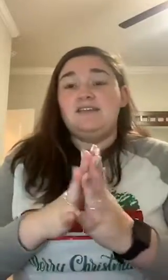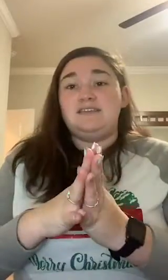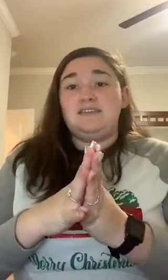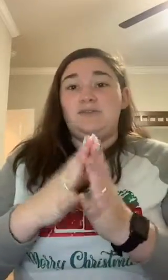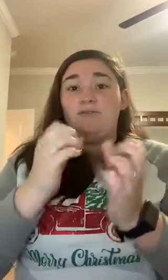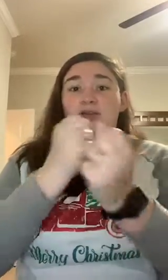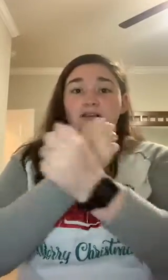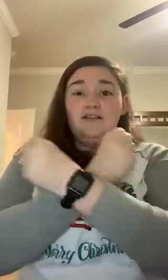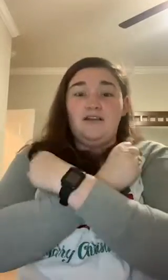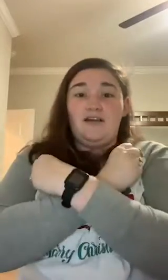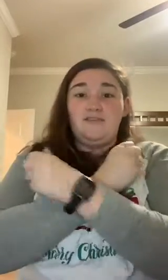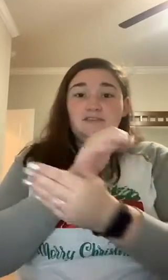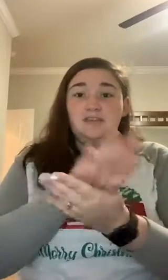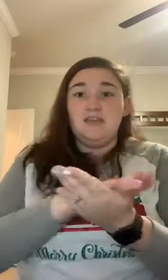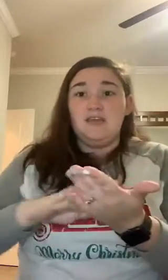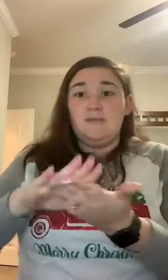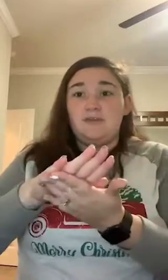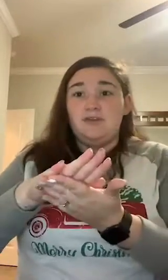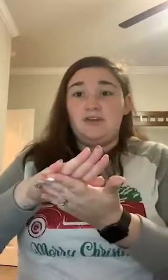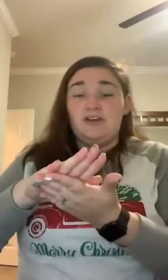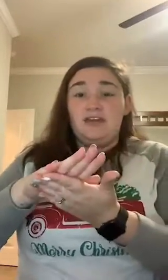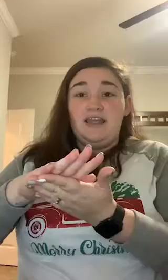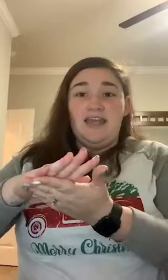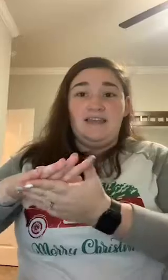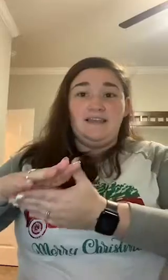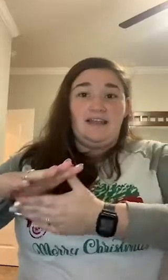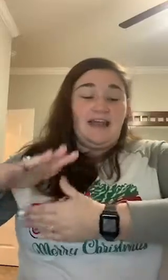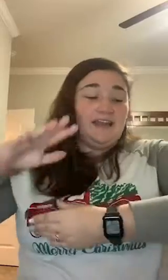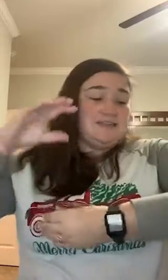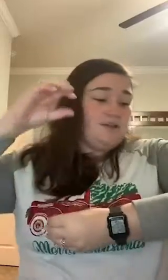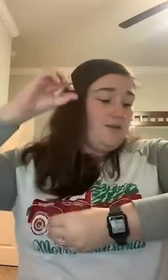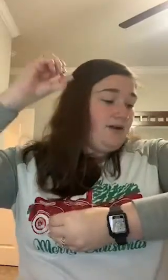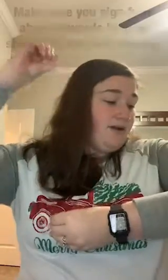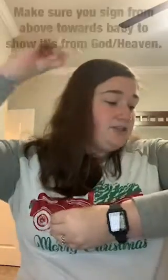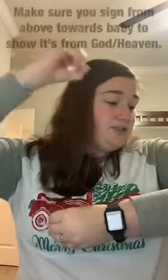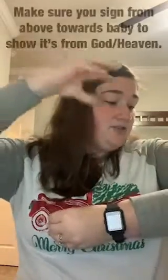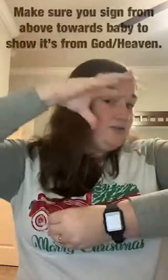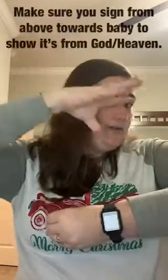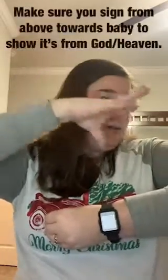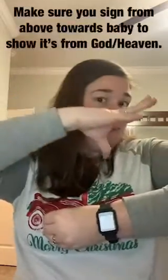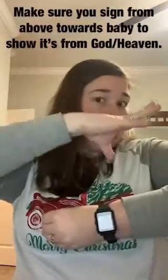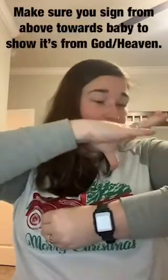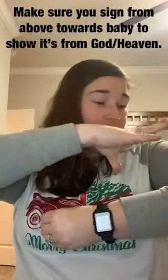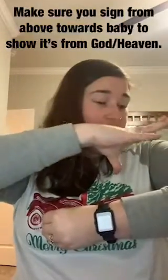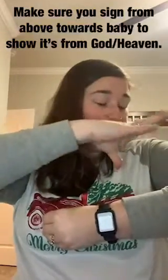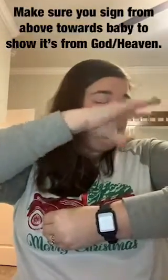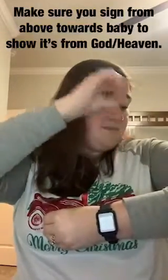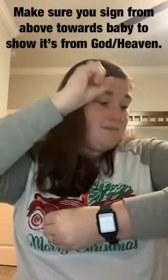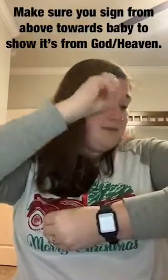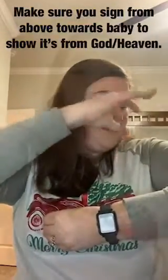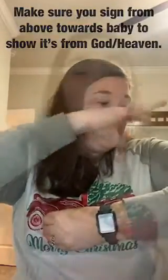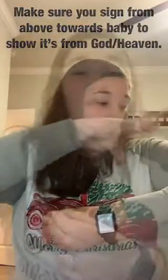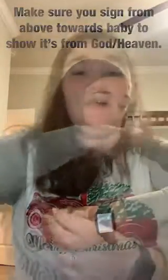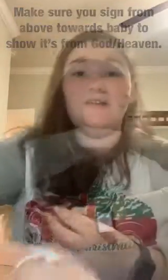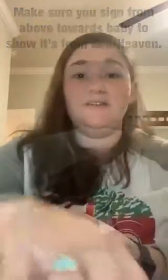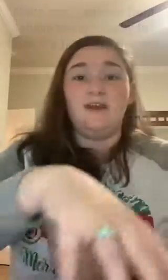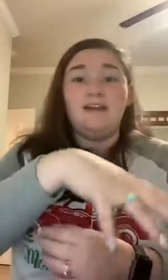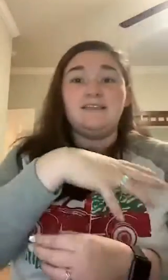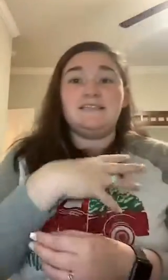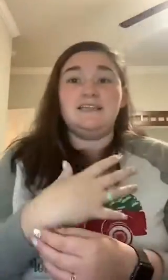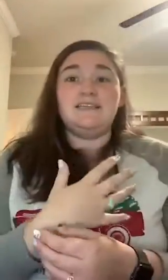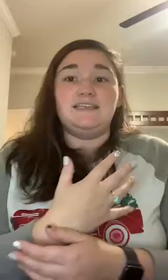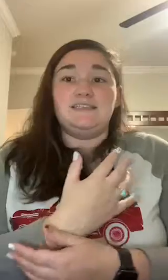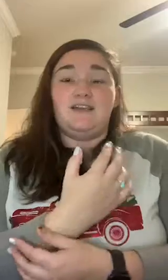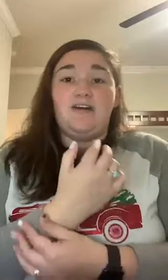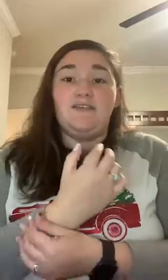so love's pure and the light is going on to the baby. so God has sent His love and that